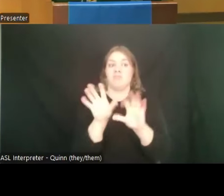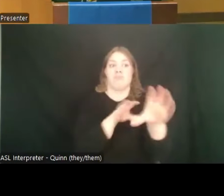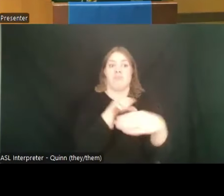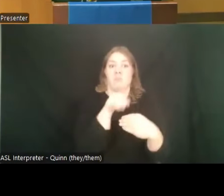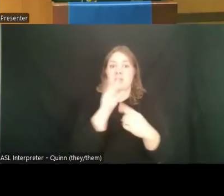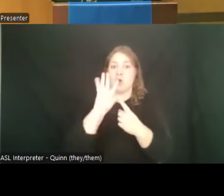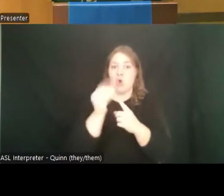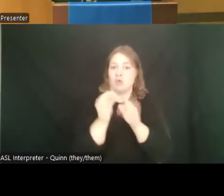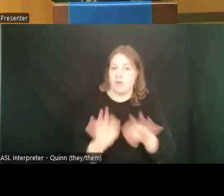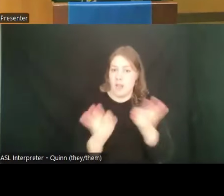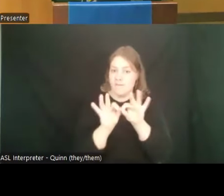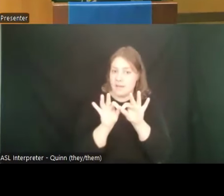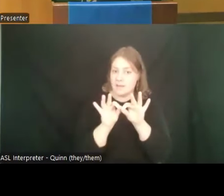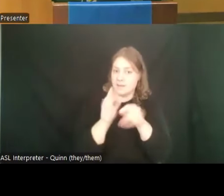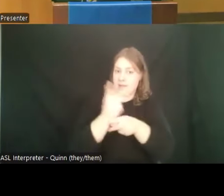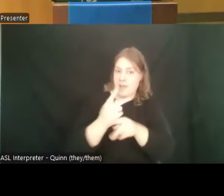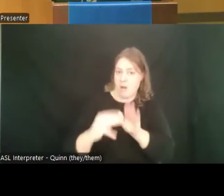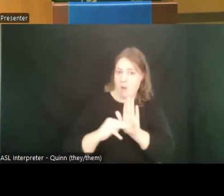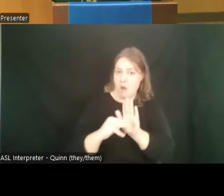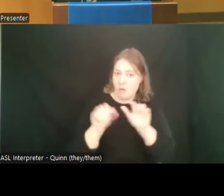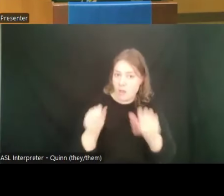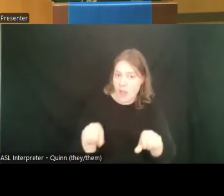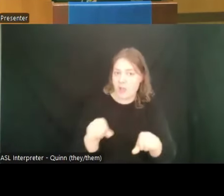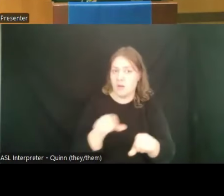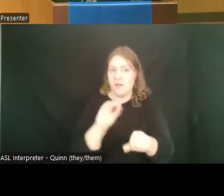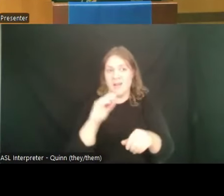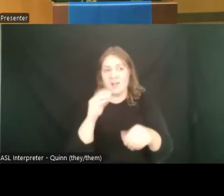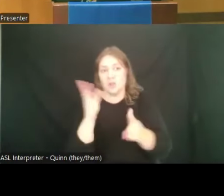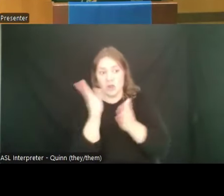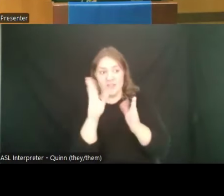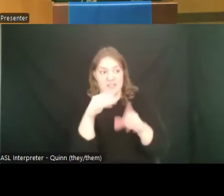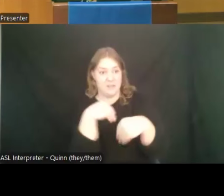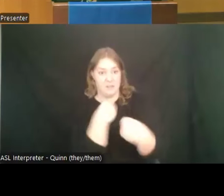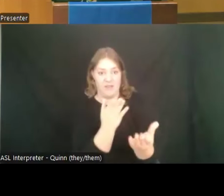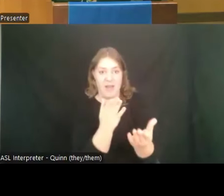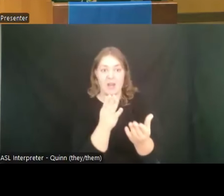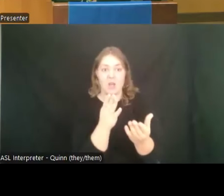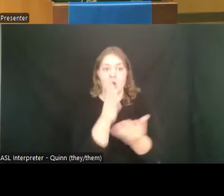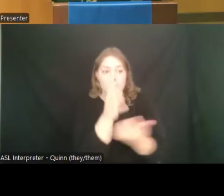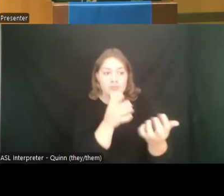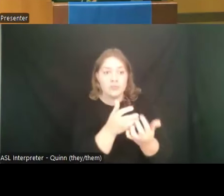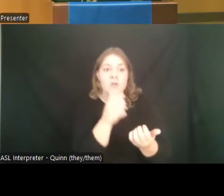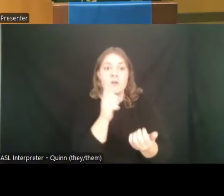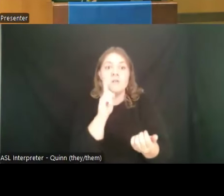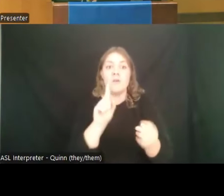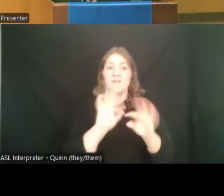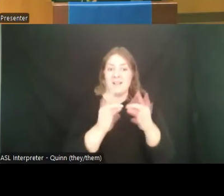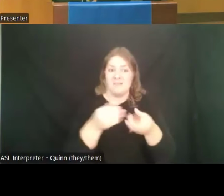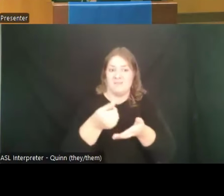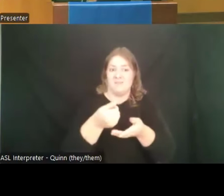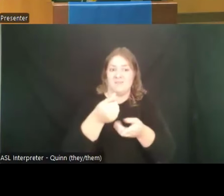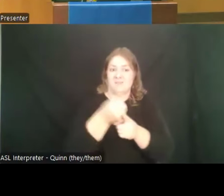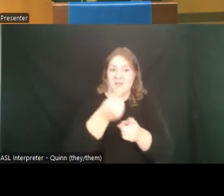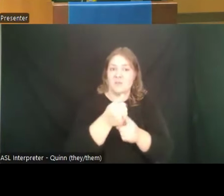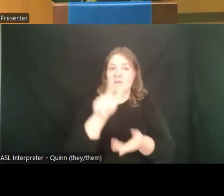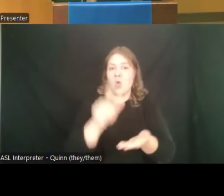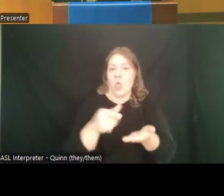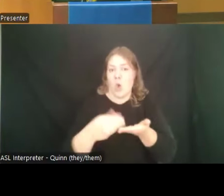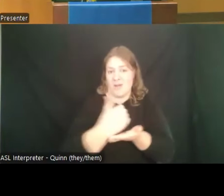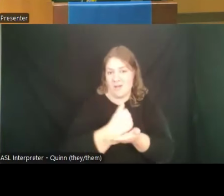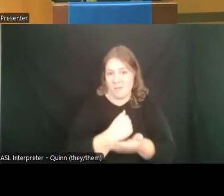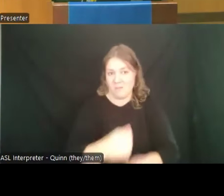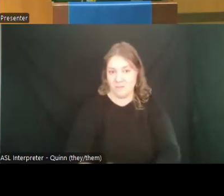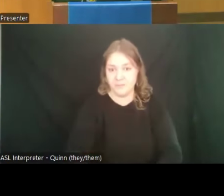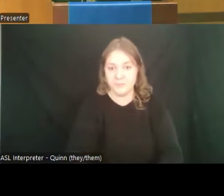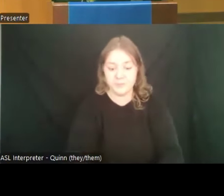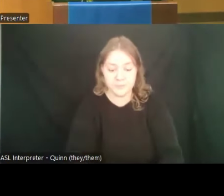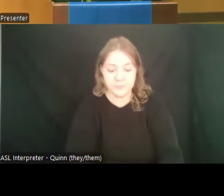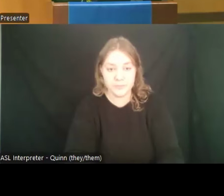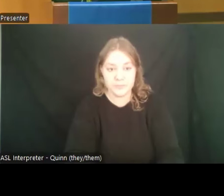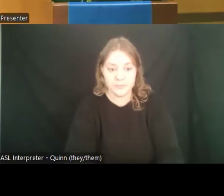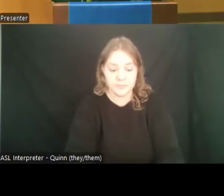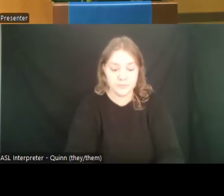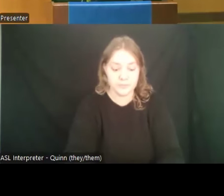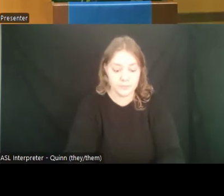and really providing services that are tailored to lowincome families okay so some benefits of